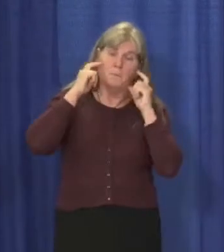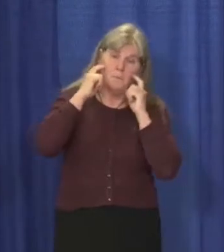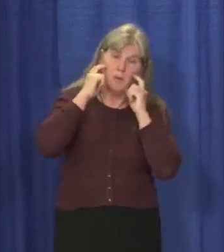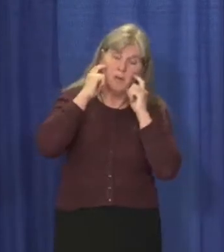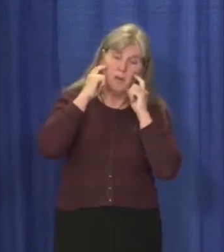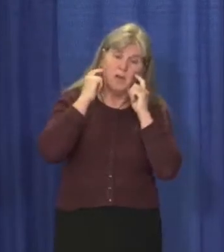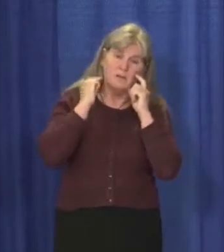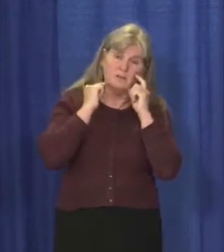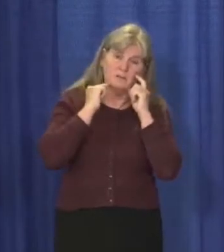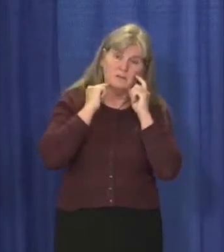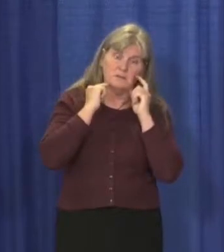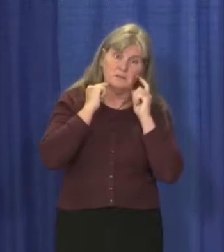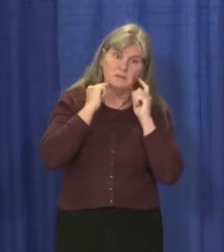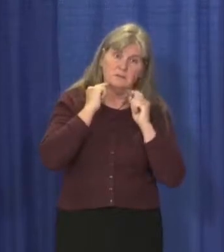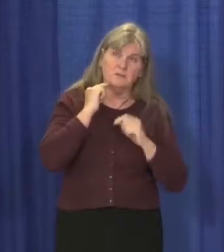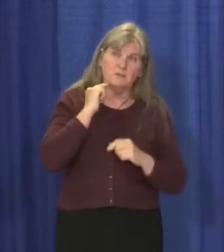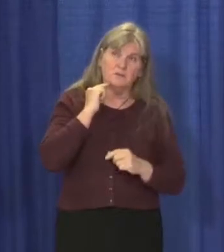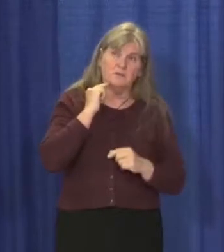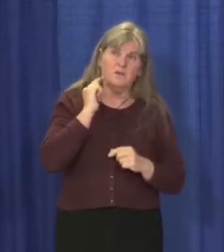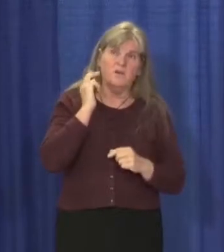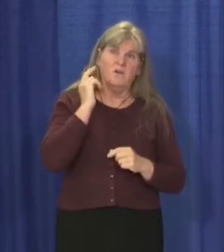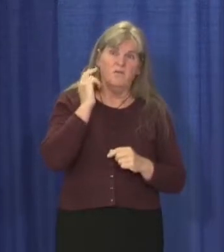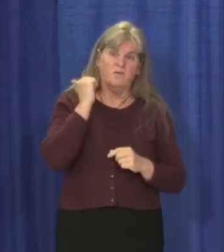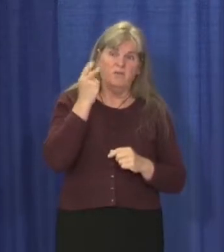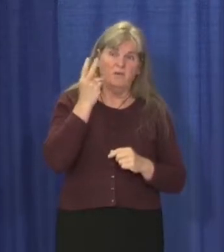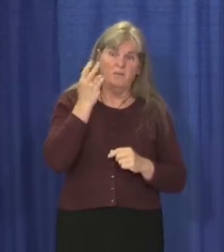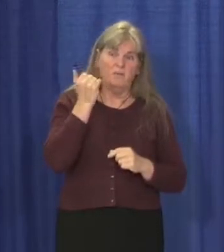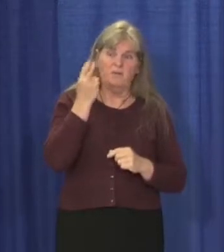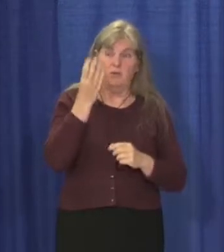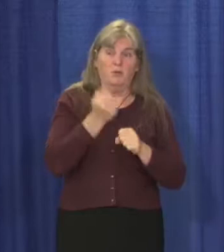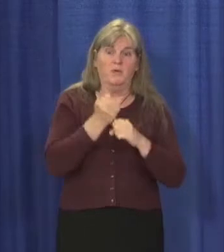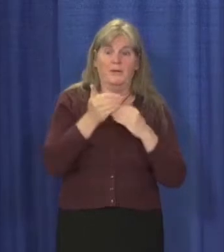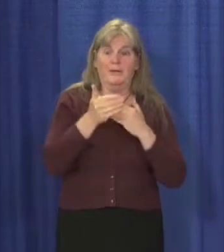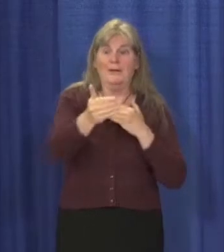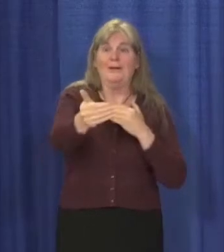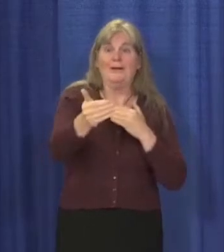should always at least four years to come be a tool that we